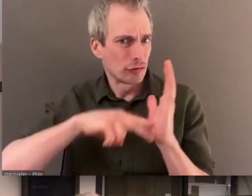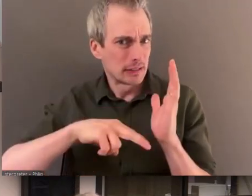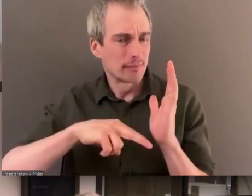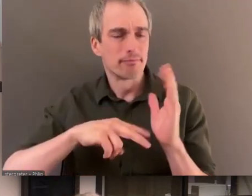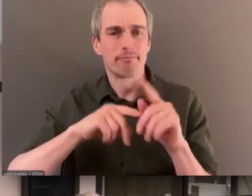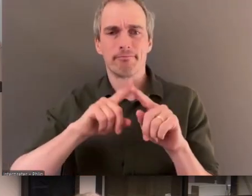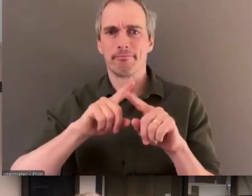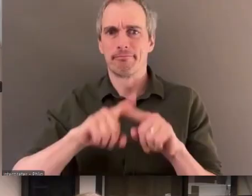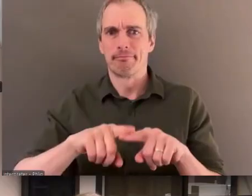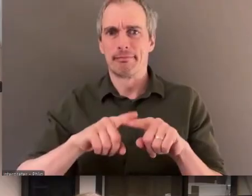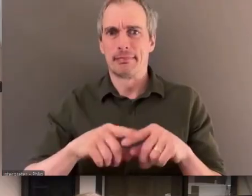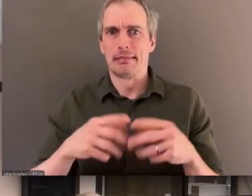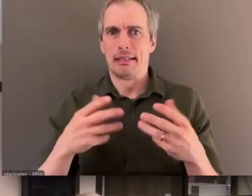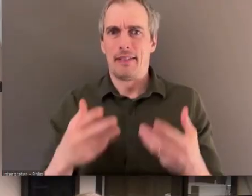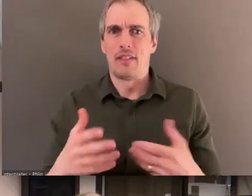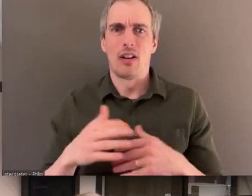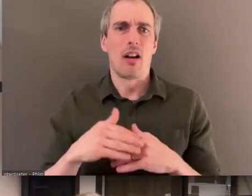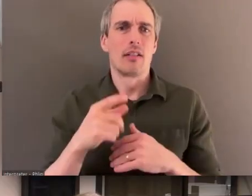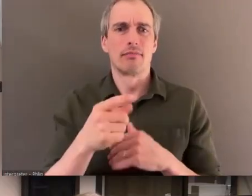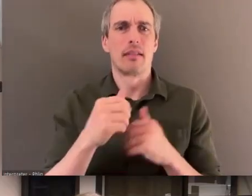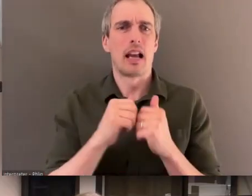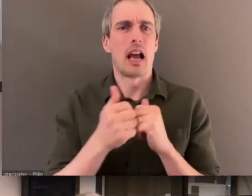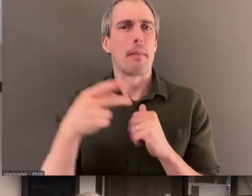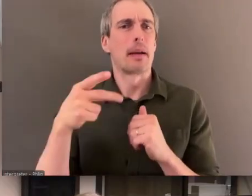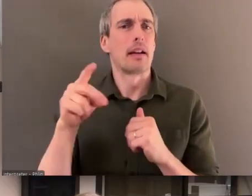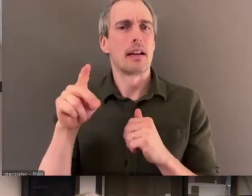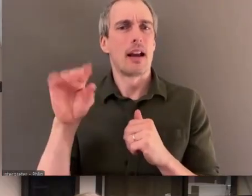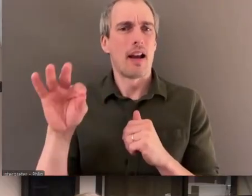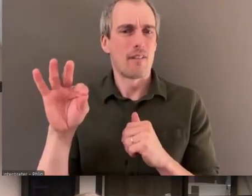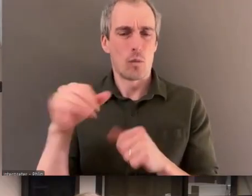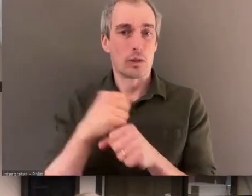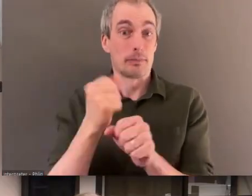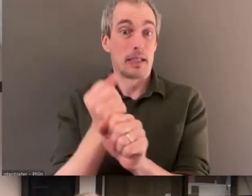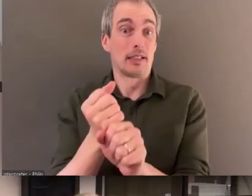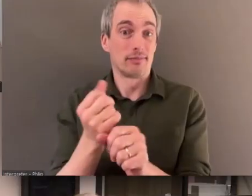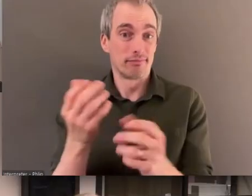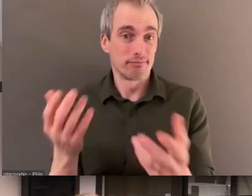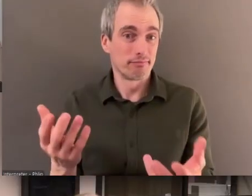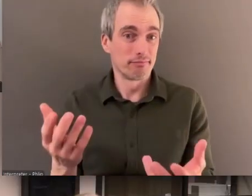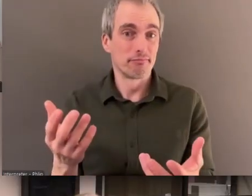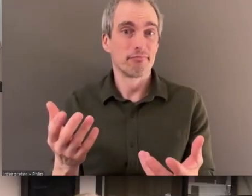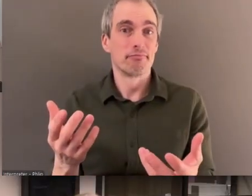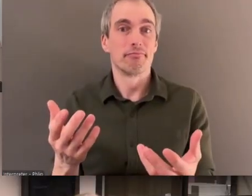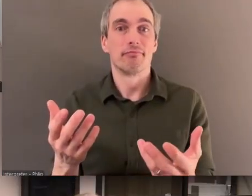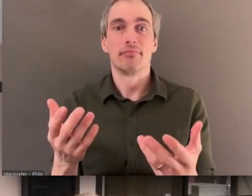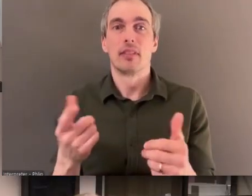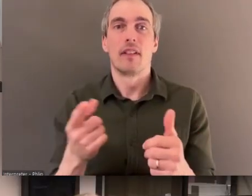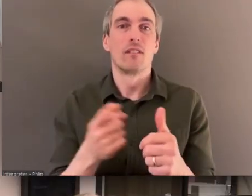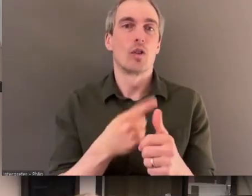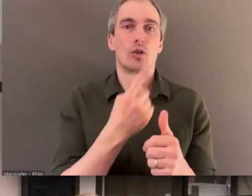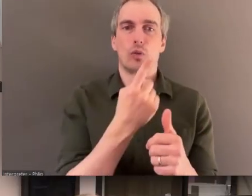So like for the first one, that's was clearly made using LaTeX or TeX.